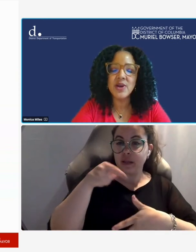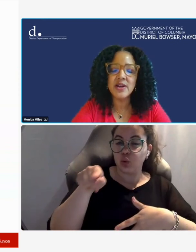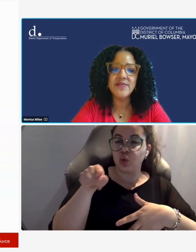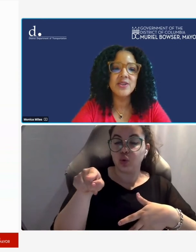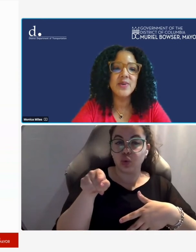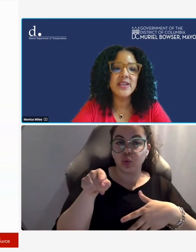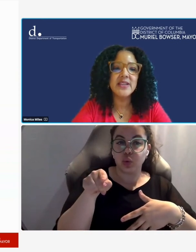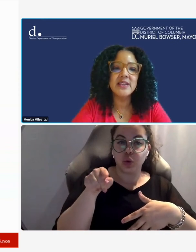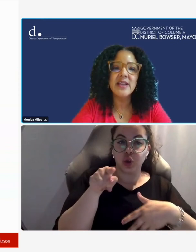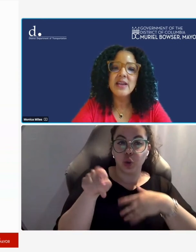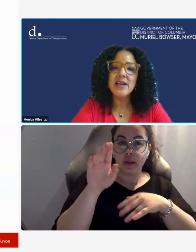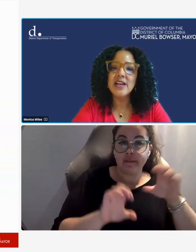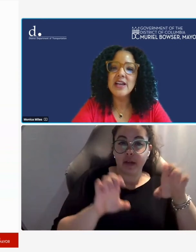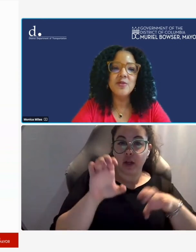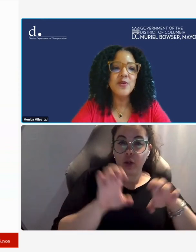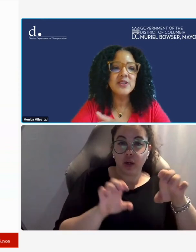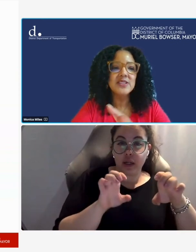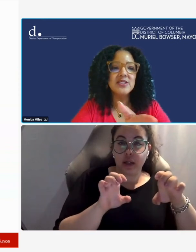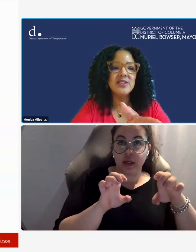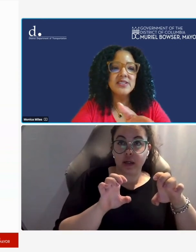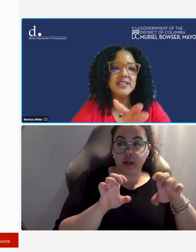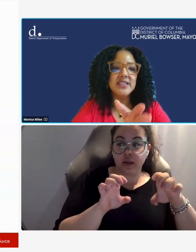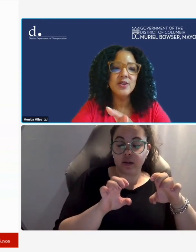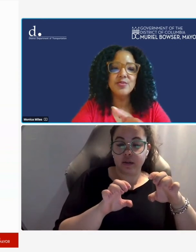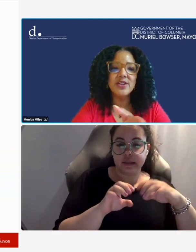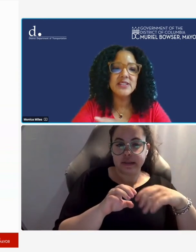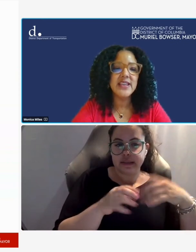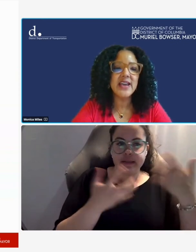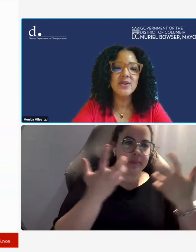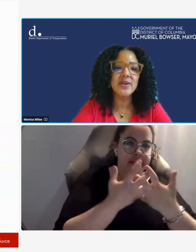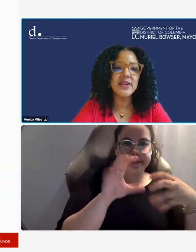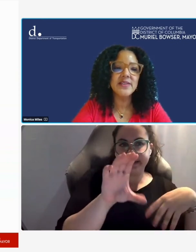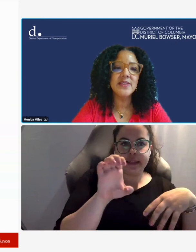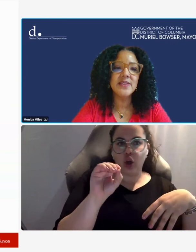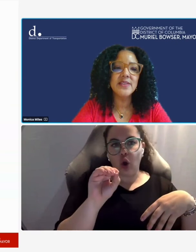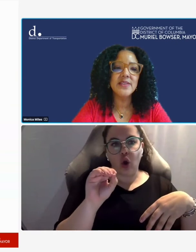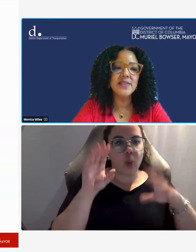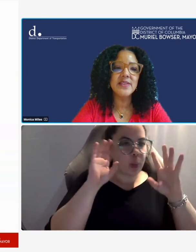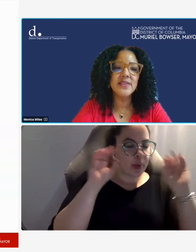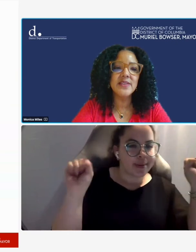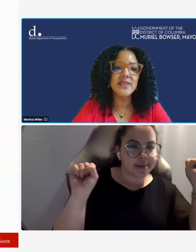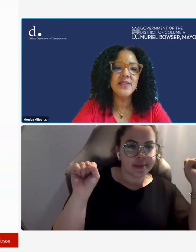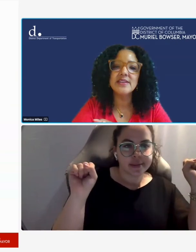evaluating um falls into the ceo president category and they're the top ranking executive